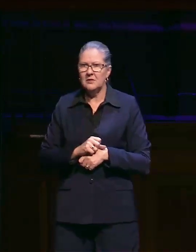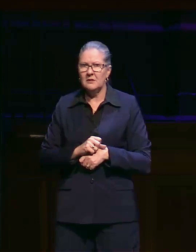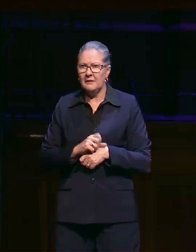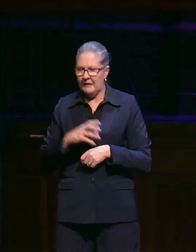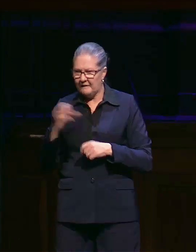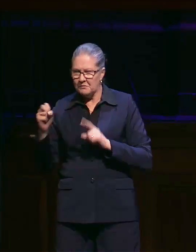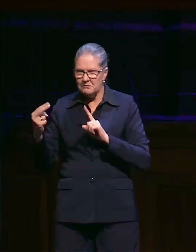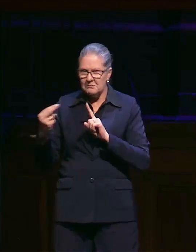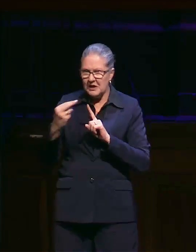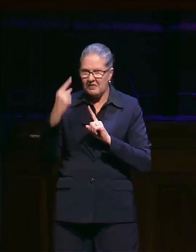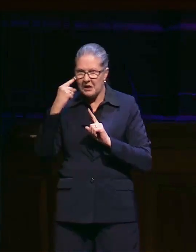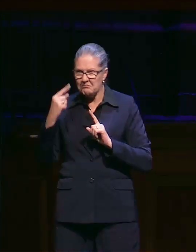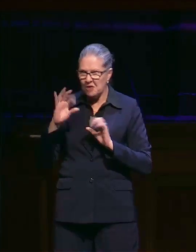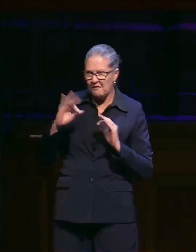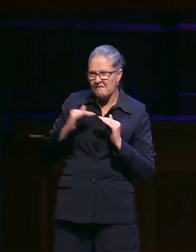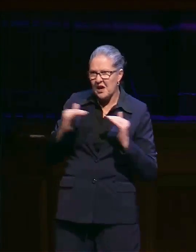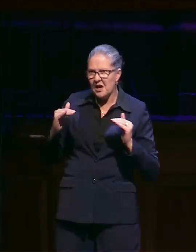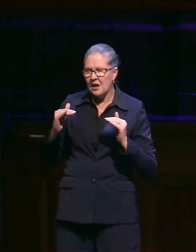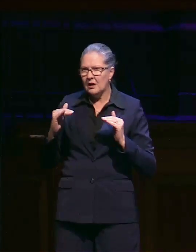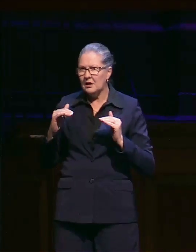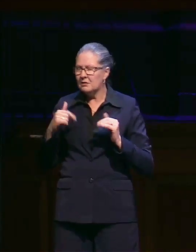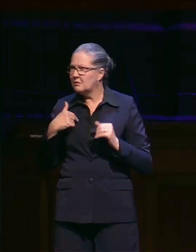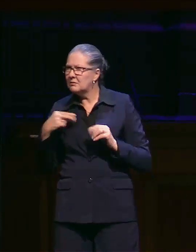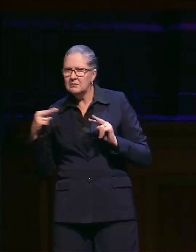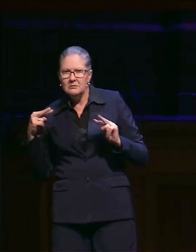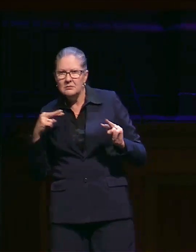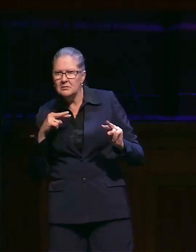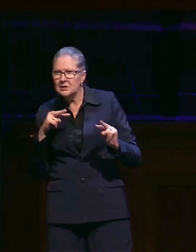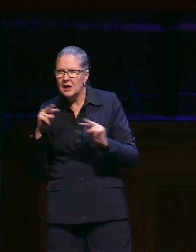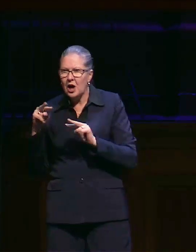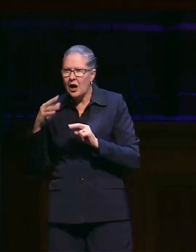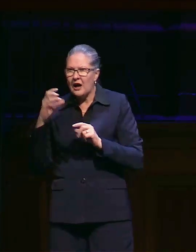beyond fairness and as a result there are signs of life and old ideologies but